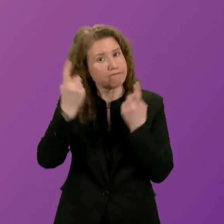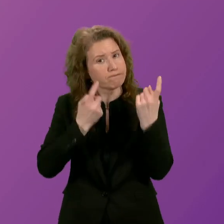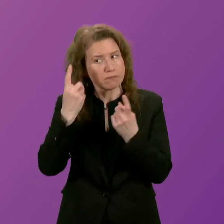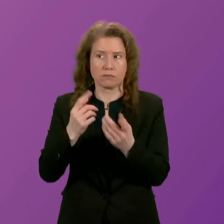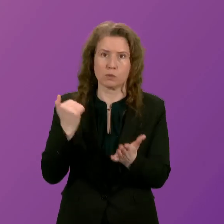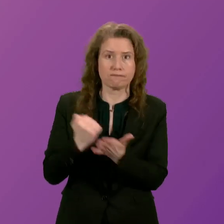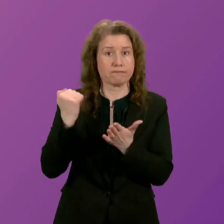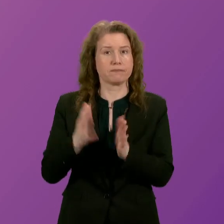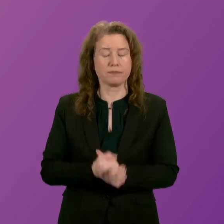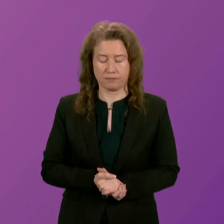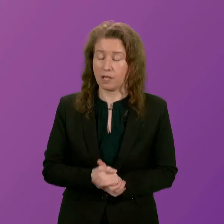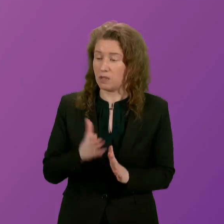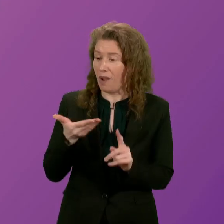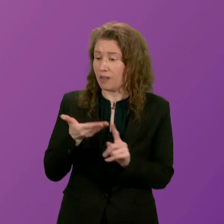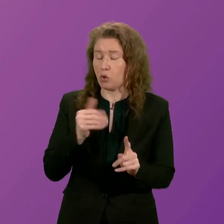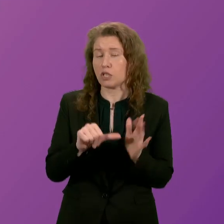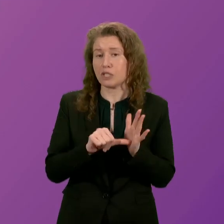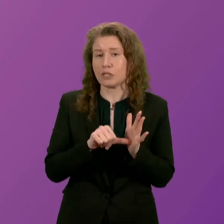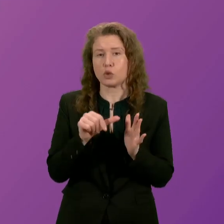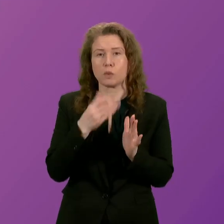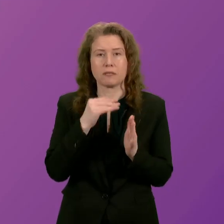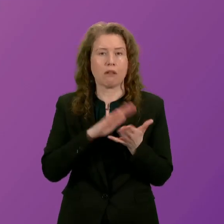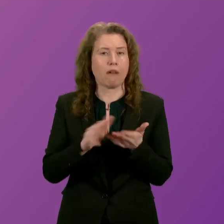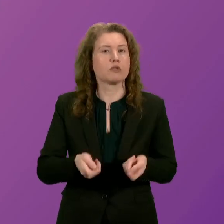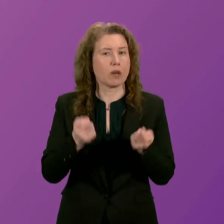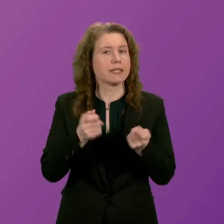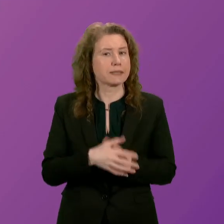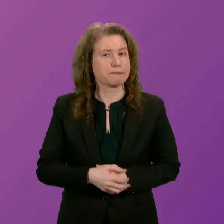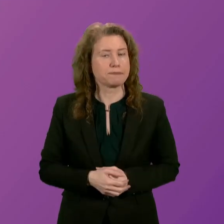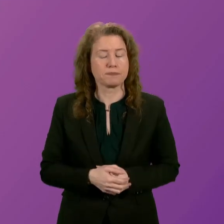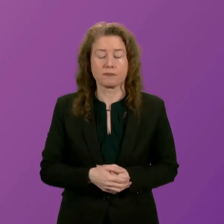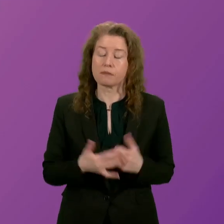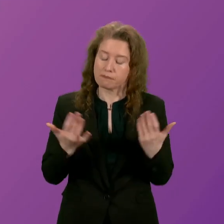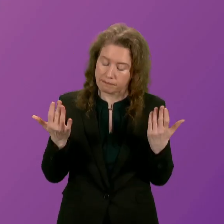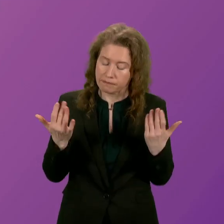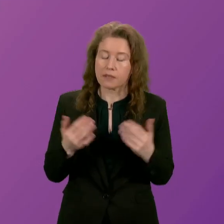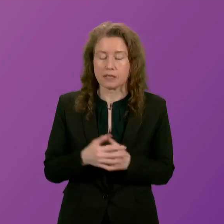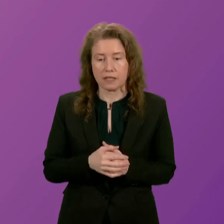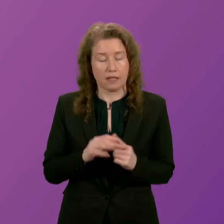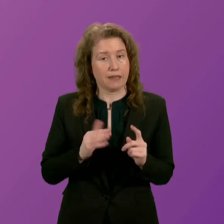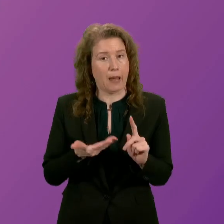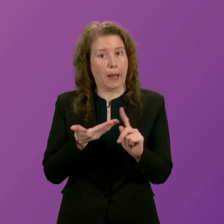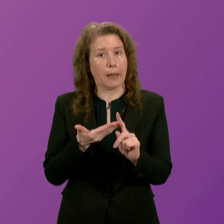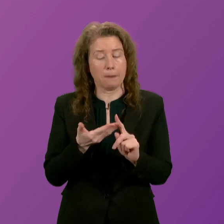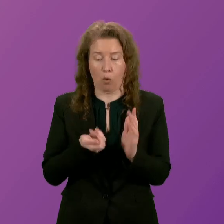I acknowledge the issue that Mr Harvie raises with me. The purpose of the rent control